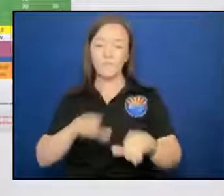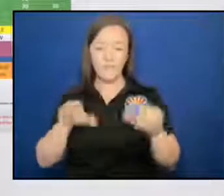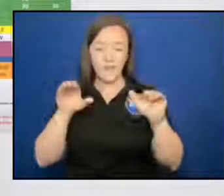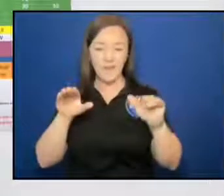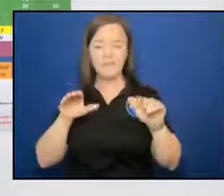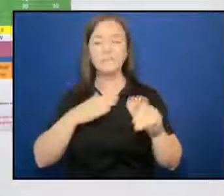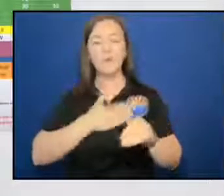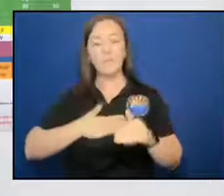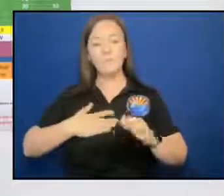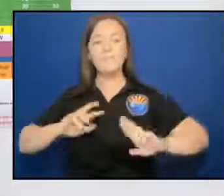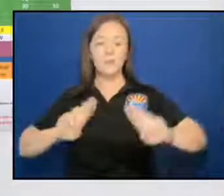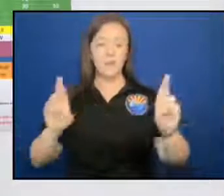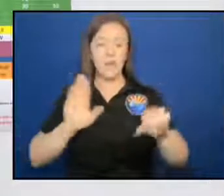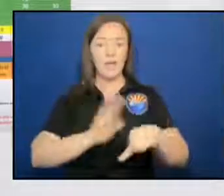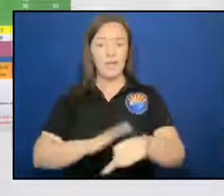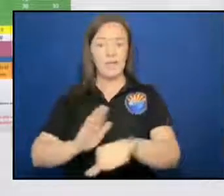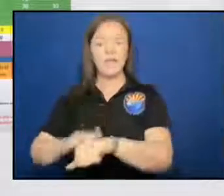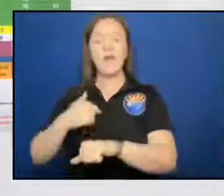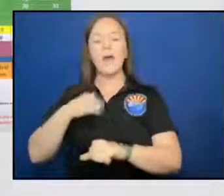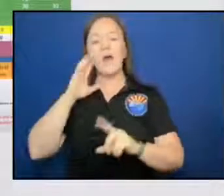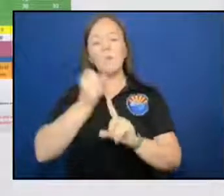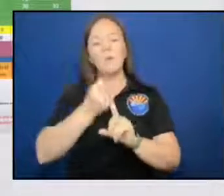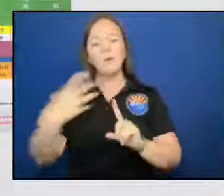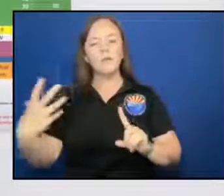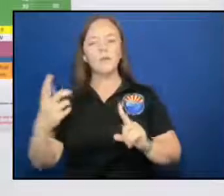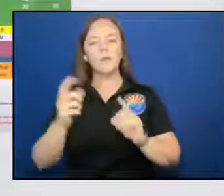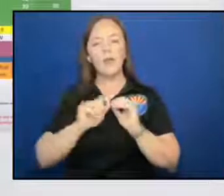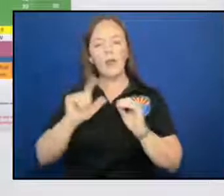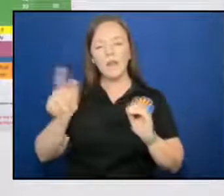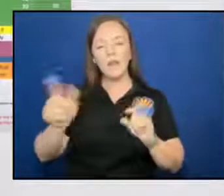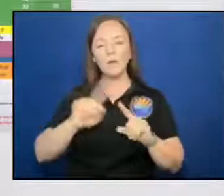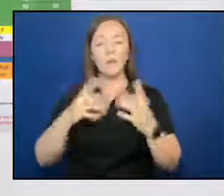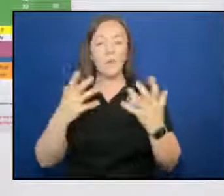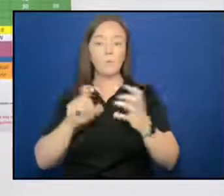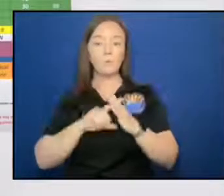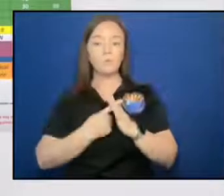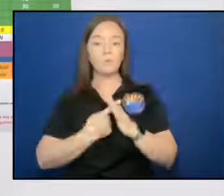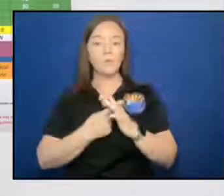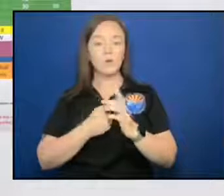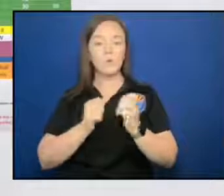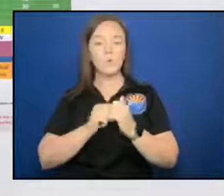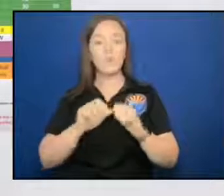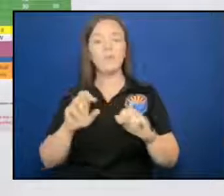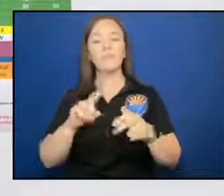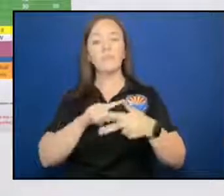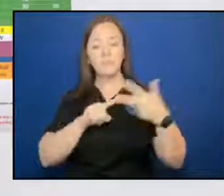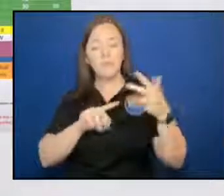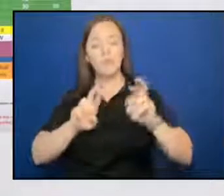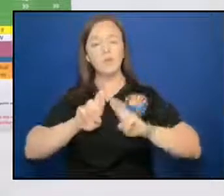RAINING AND IT WILL CONTINUE TO RAIN. IT HAS DIRECT EFFECTS ON THOSE FUELS. AND THE BIG THING THE THING THAT IS MOISTENING UP IS THE